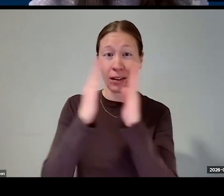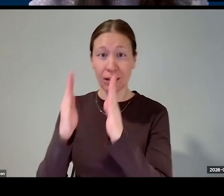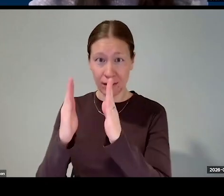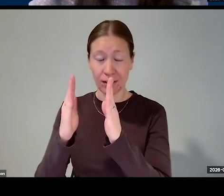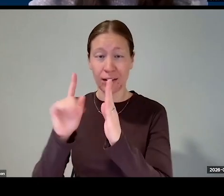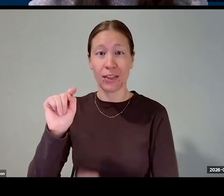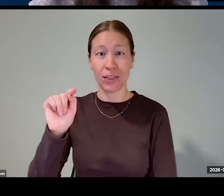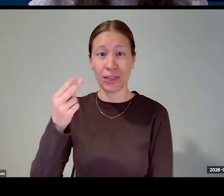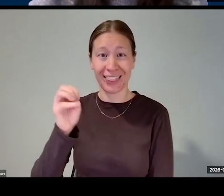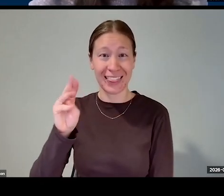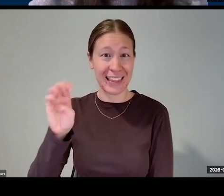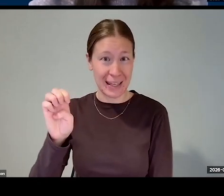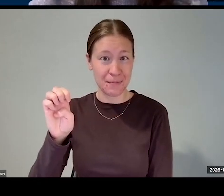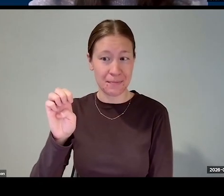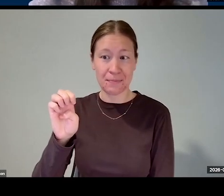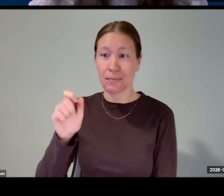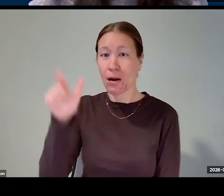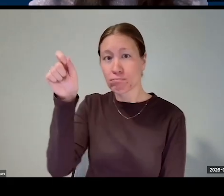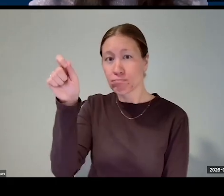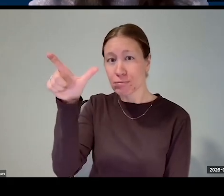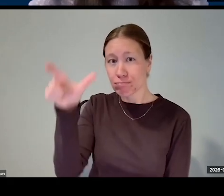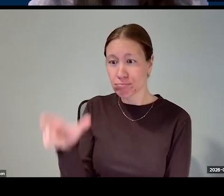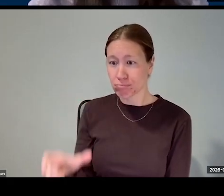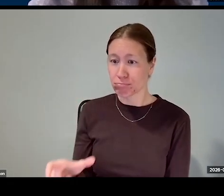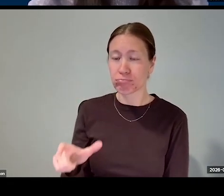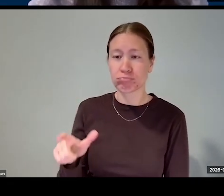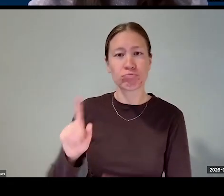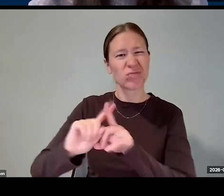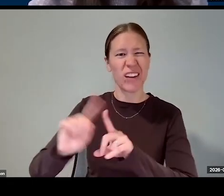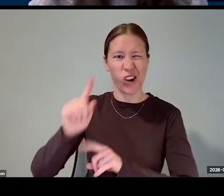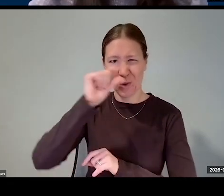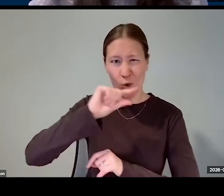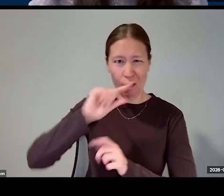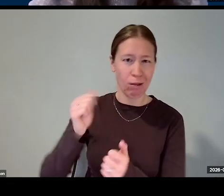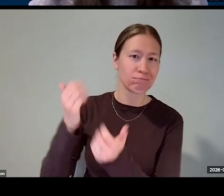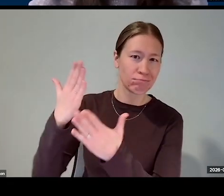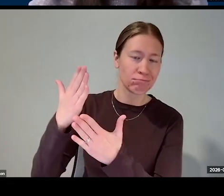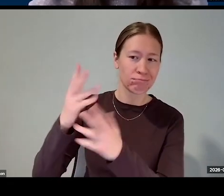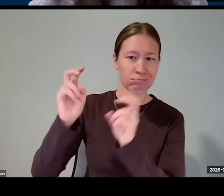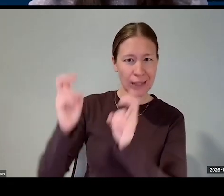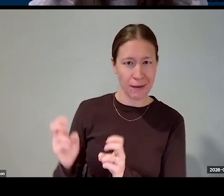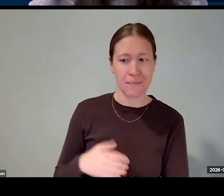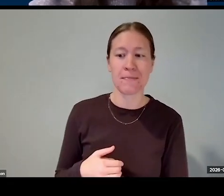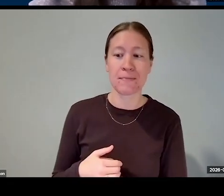you can choose one of the preset themes from Google or you can click the import theme button